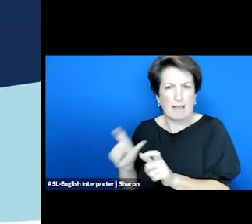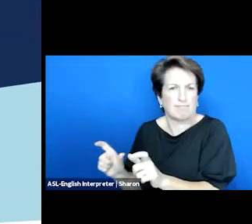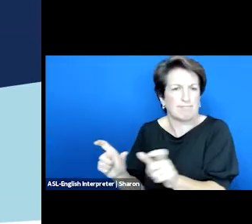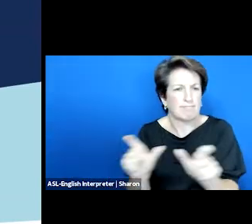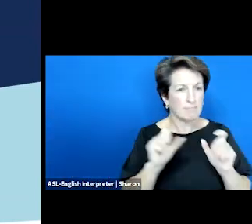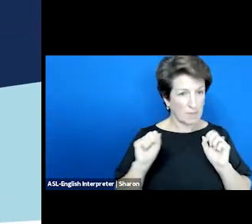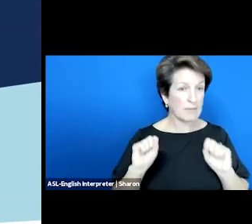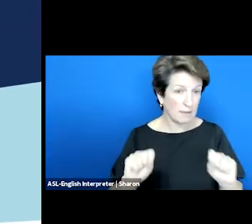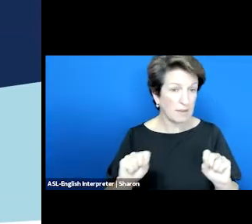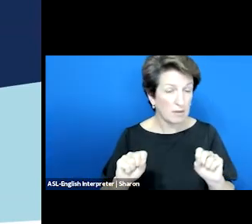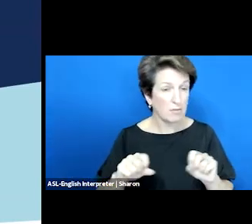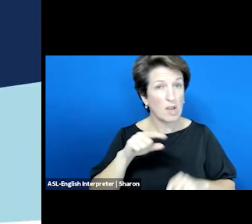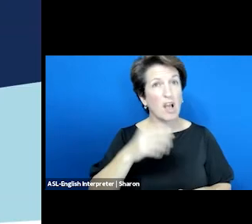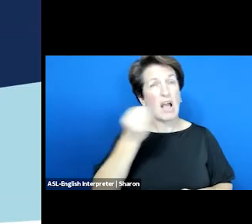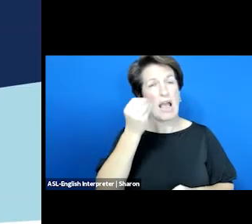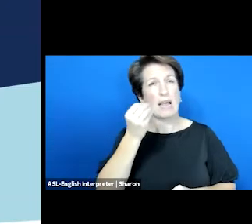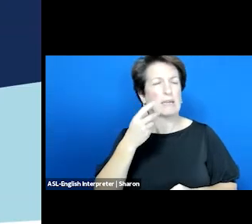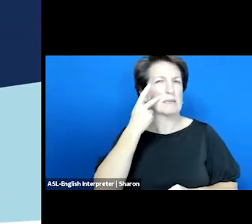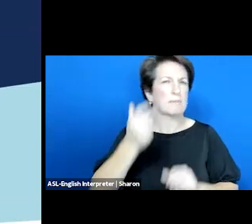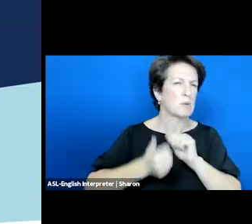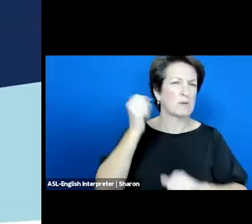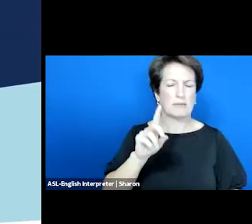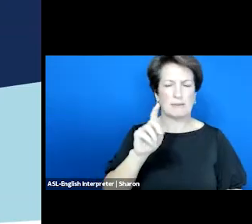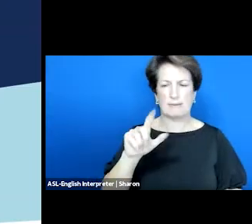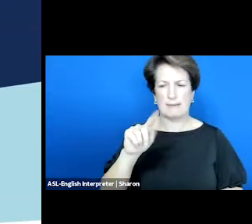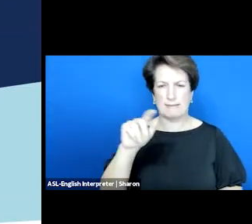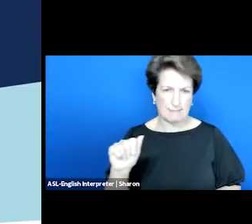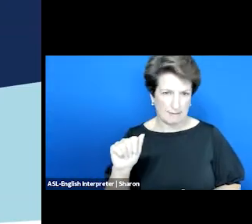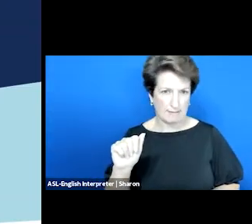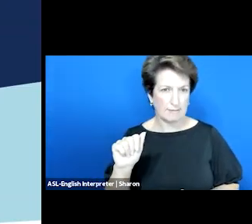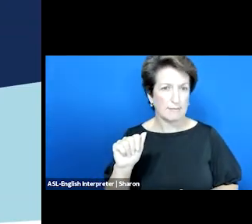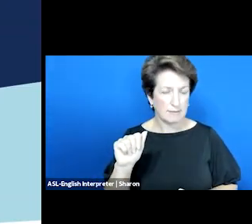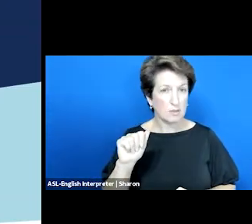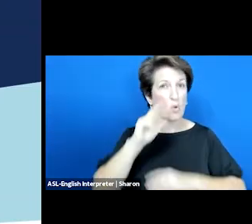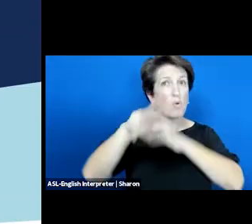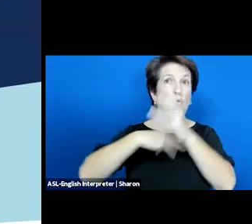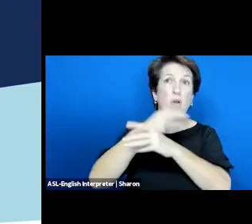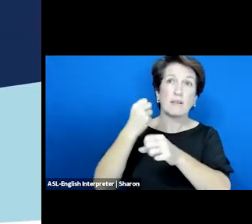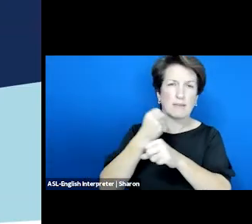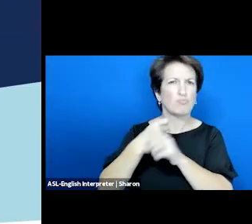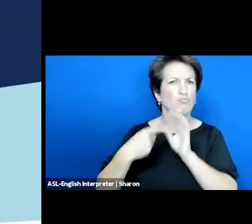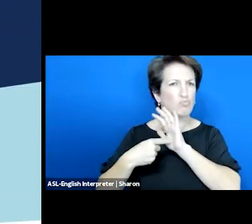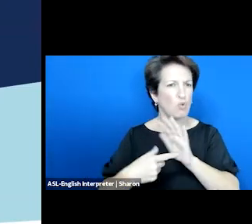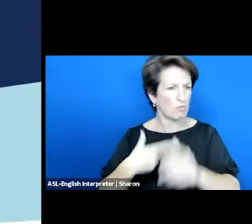enters the nucleus of the cell where DNA is kept. In fact the mRNA breaks down and is removed from the body within days.